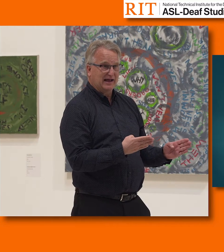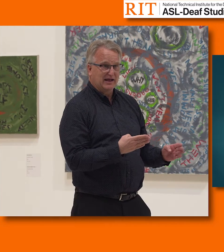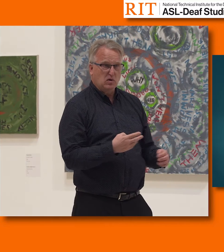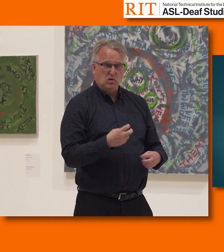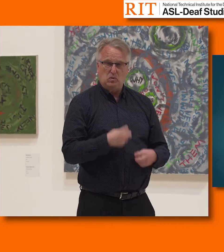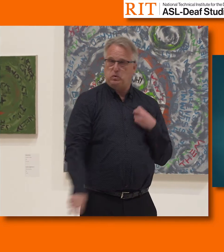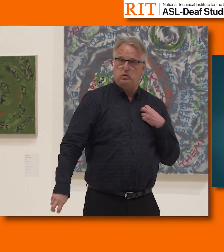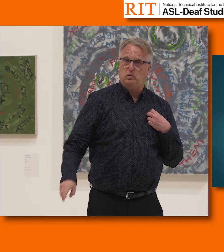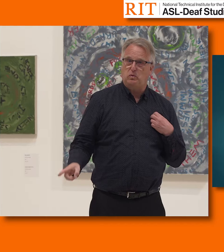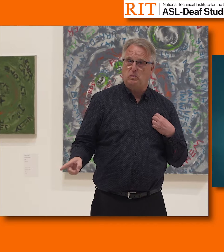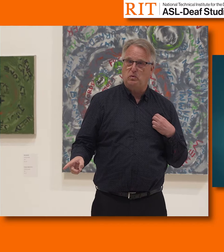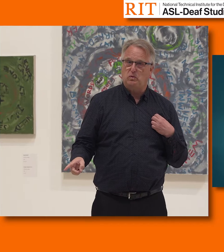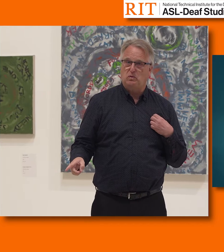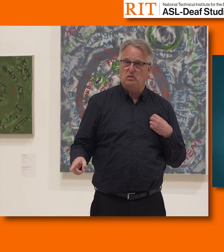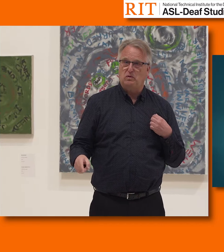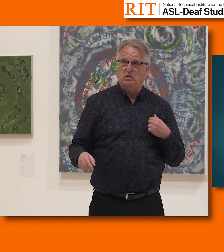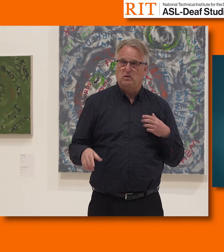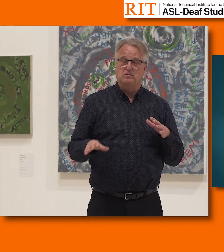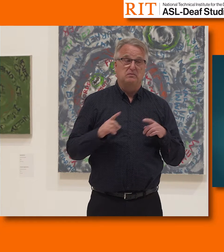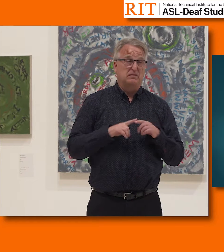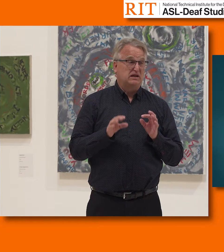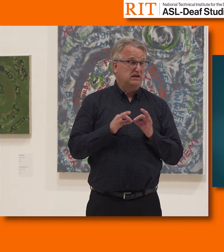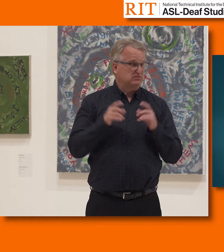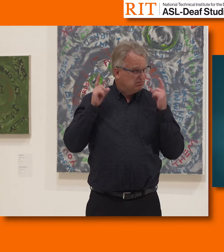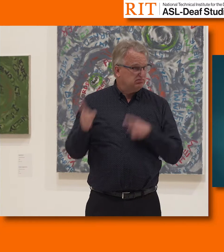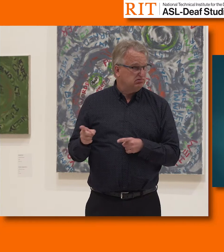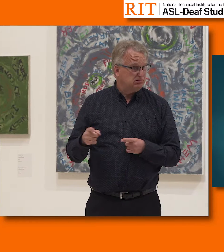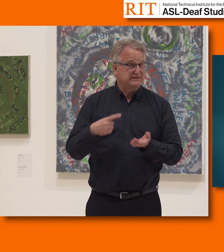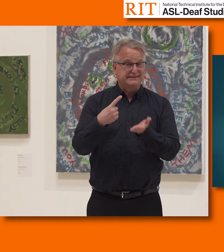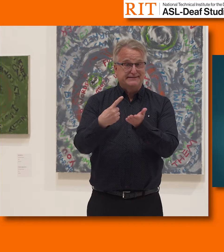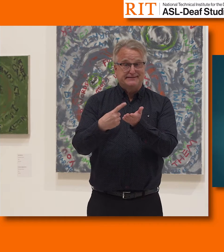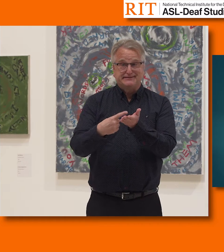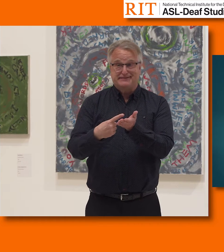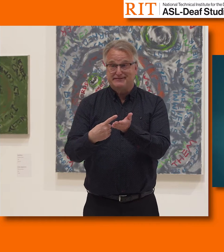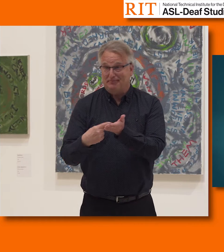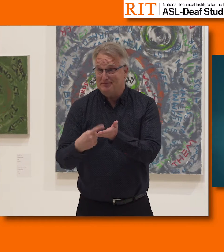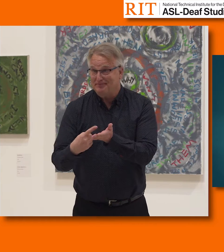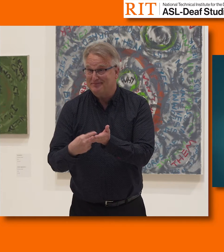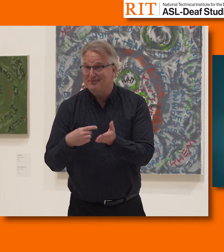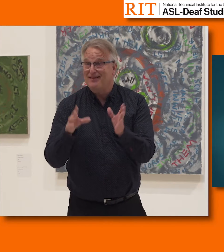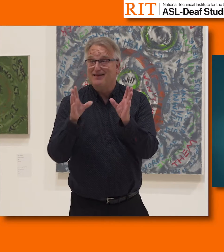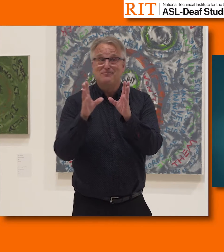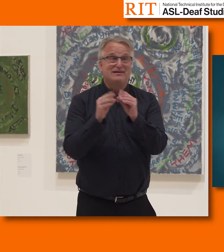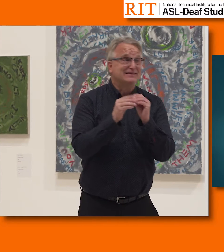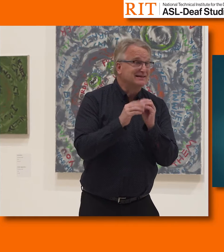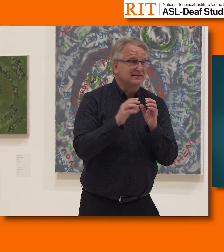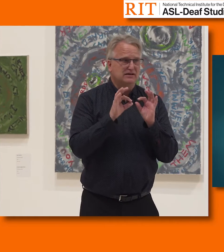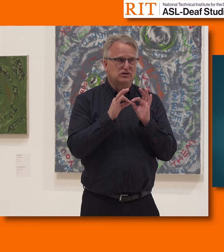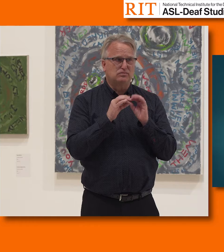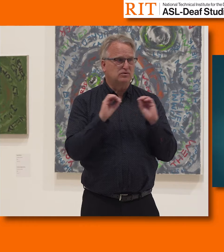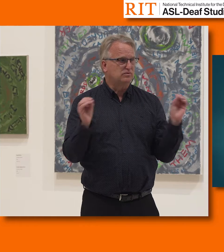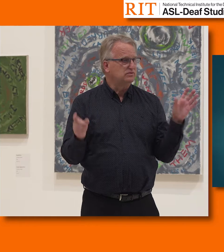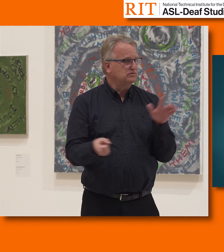Your reputation is more important as a Deaf person than the interpreter's ego. There were other times when we had meetings